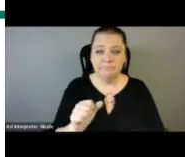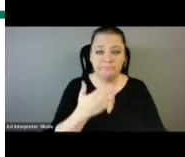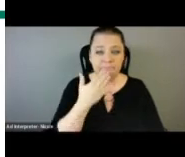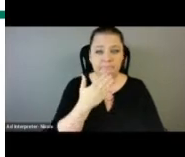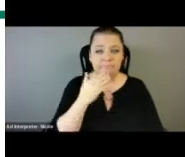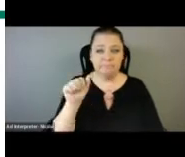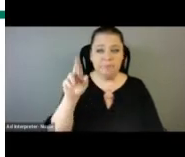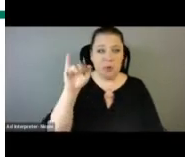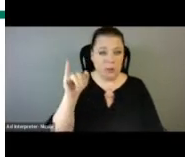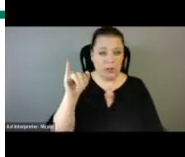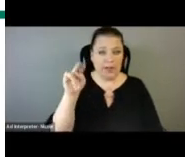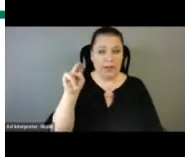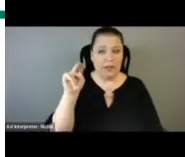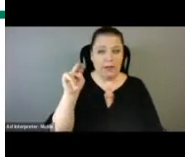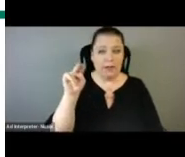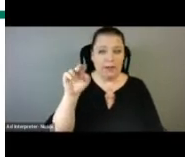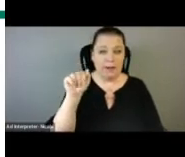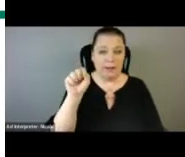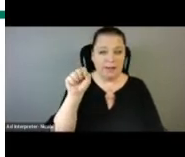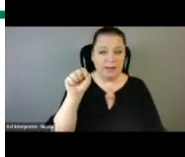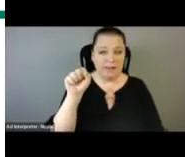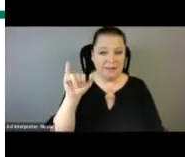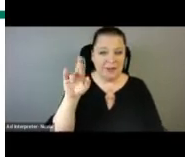although I'm pretty washed out by the light, Middle Eastern